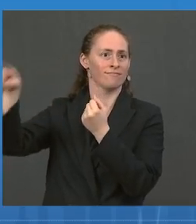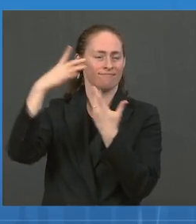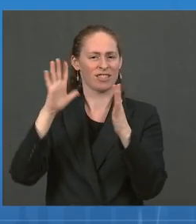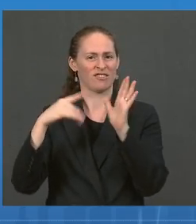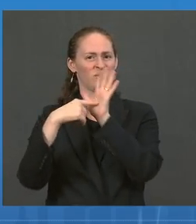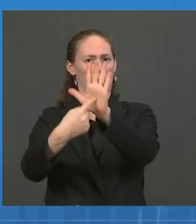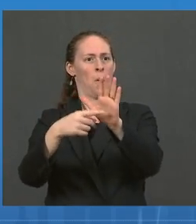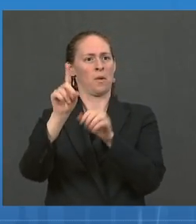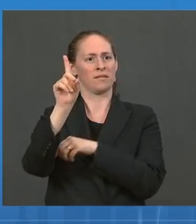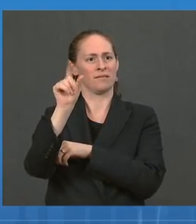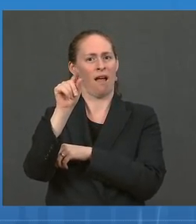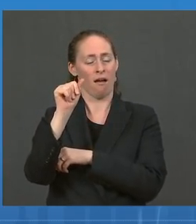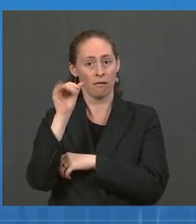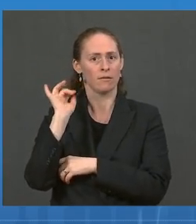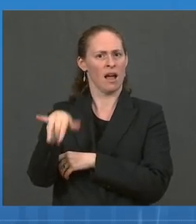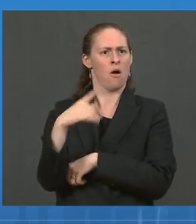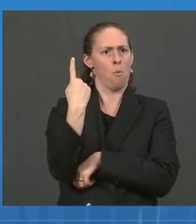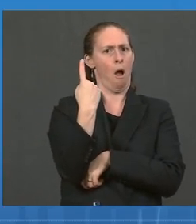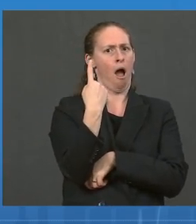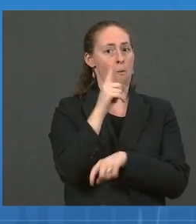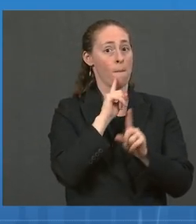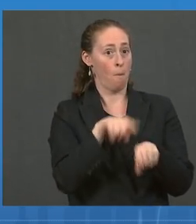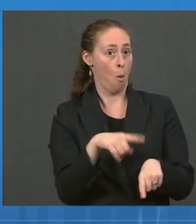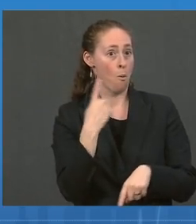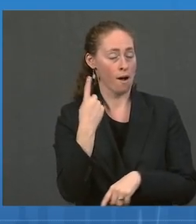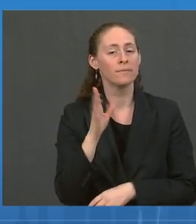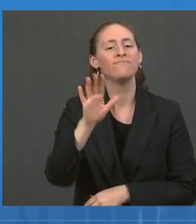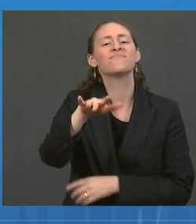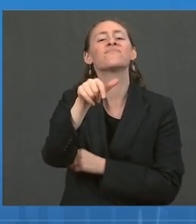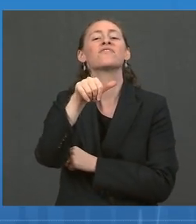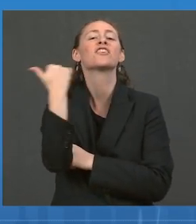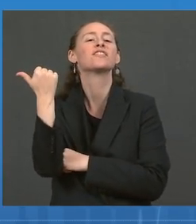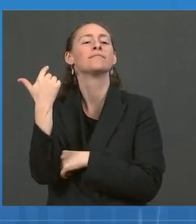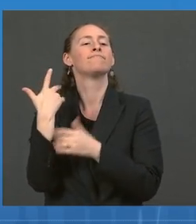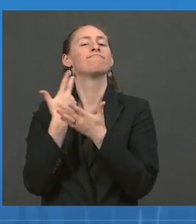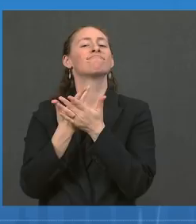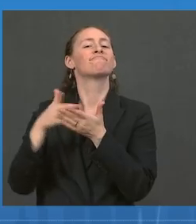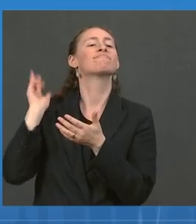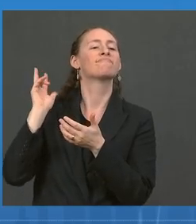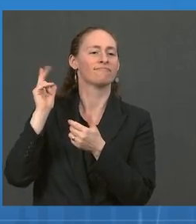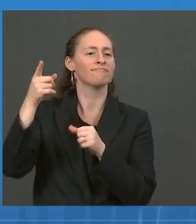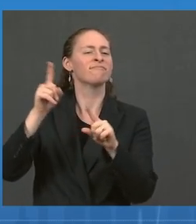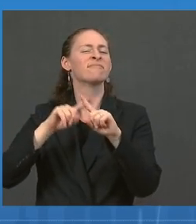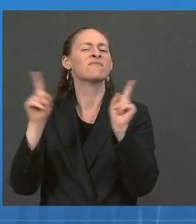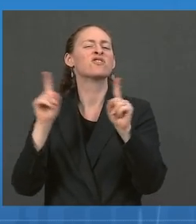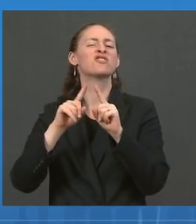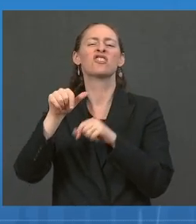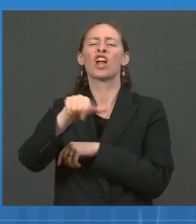Three weeks ago, Pew Research Center surveyed over 10,000 adults online and found that 70 percent of